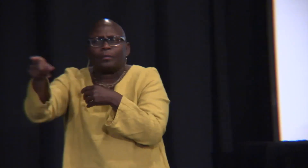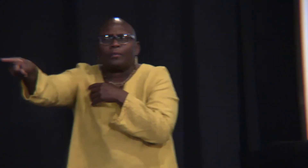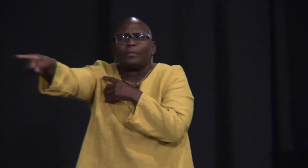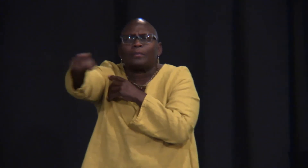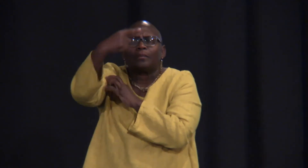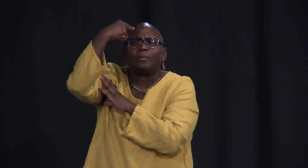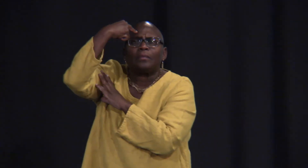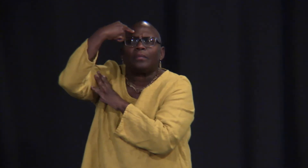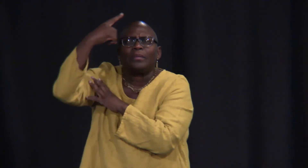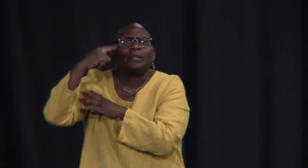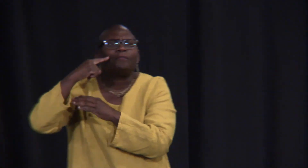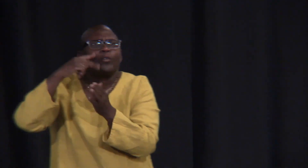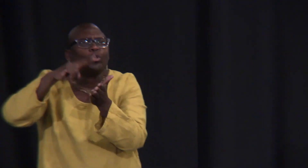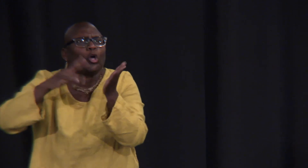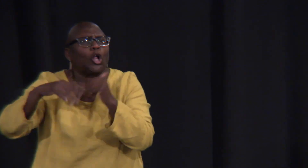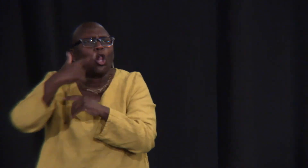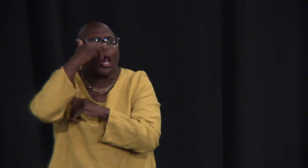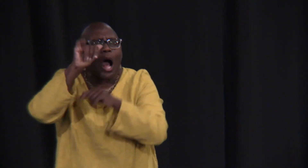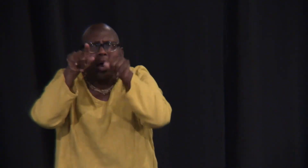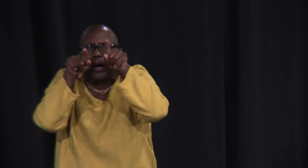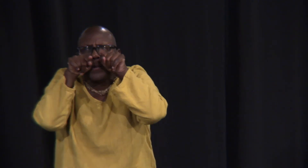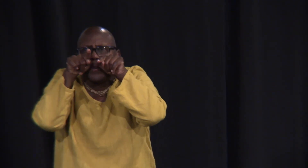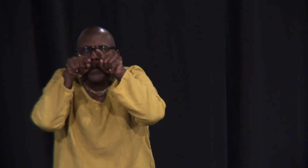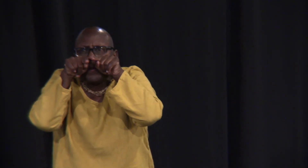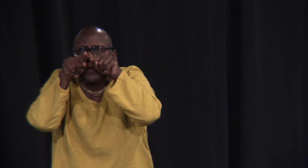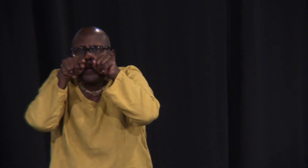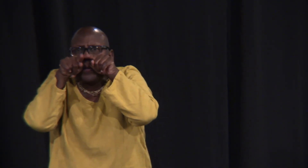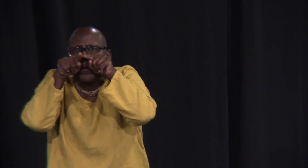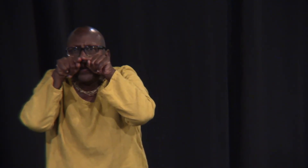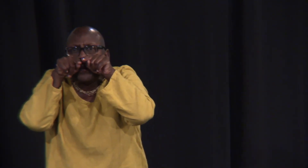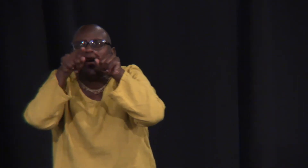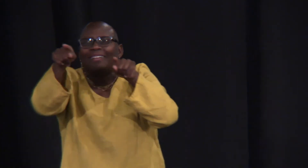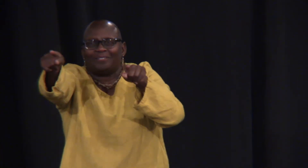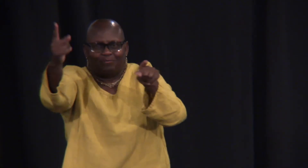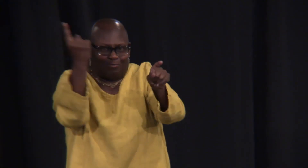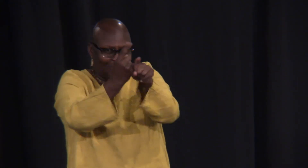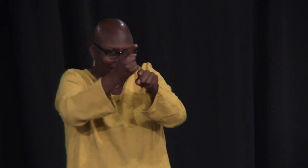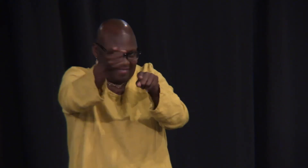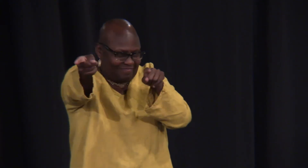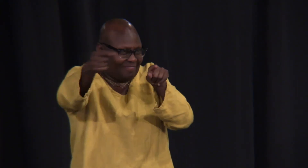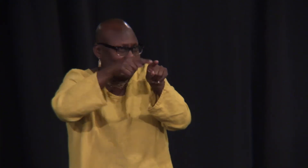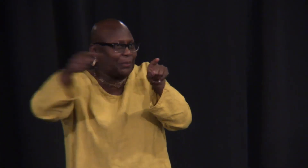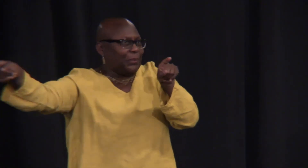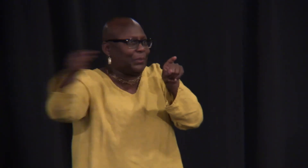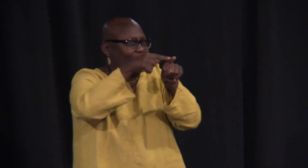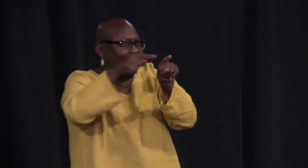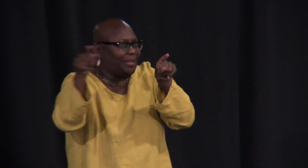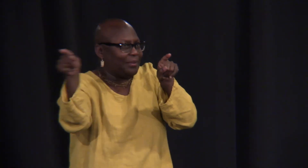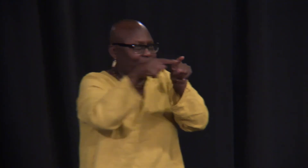At the VL2 Research Center at in Gallaudet, they attach goggles to deaf readers that